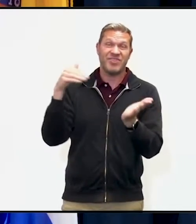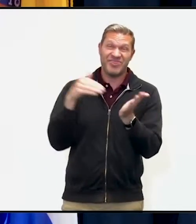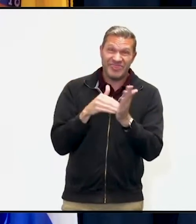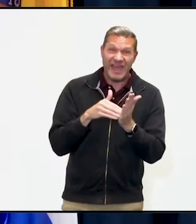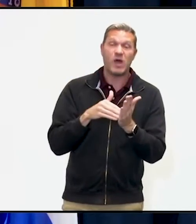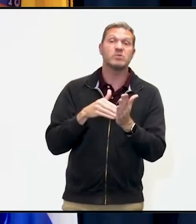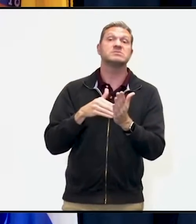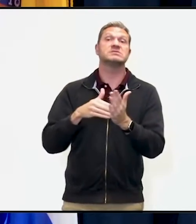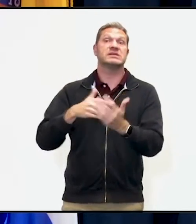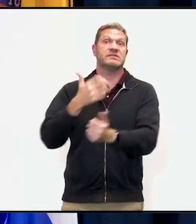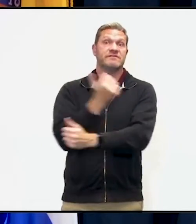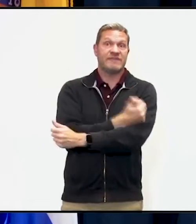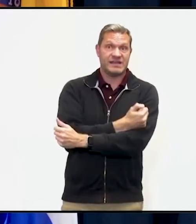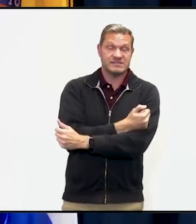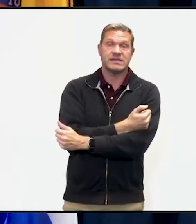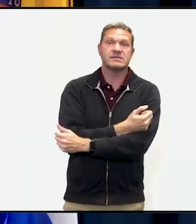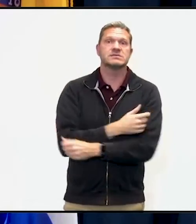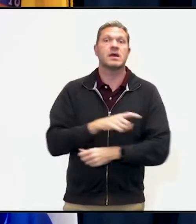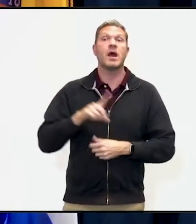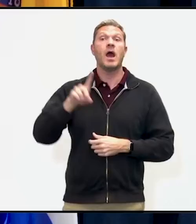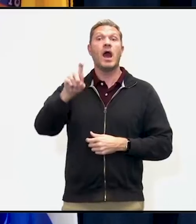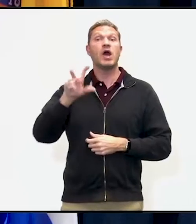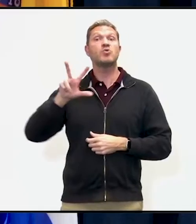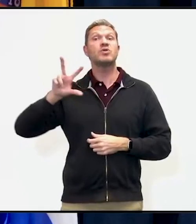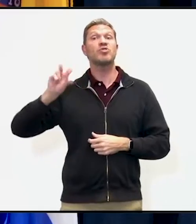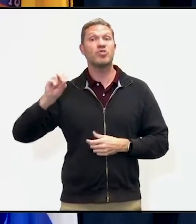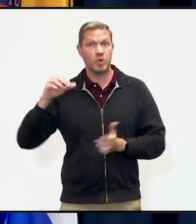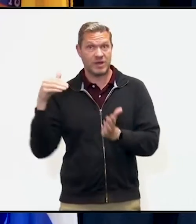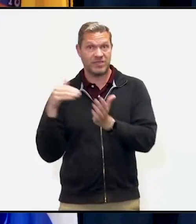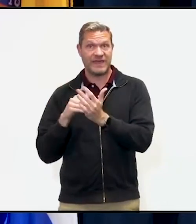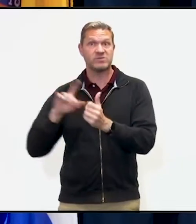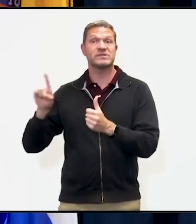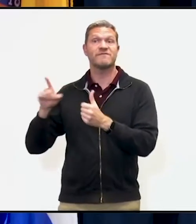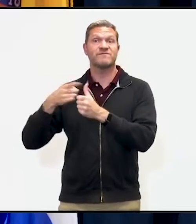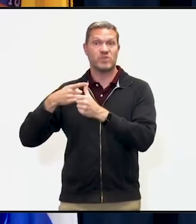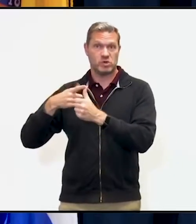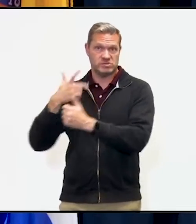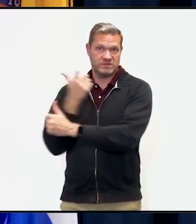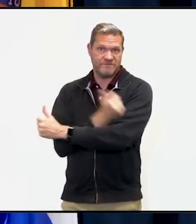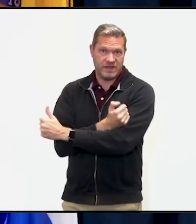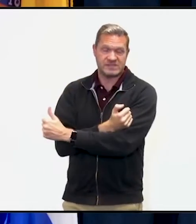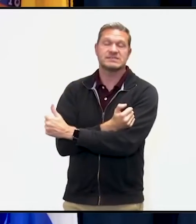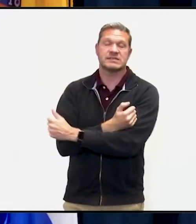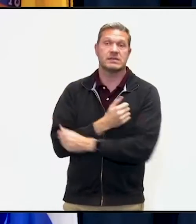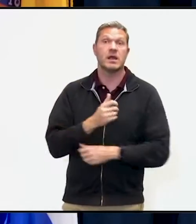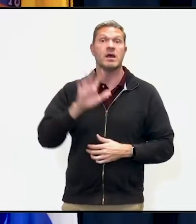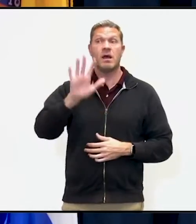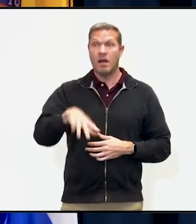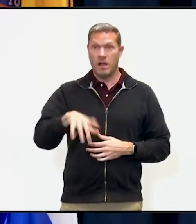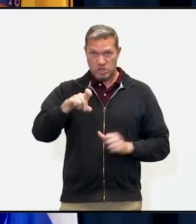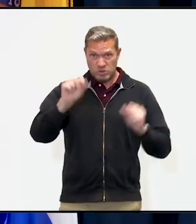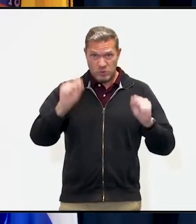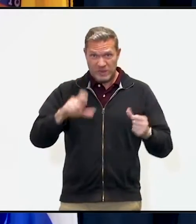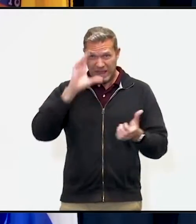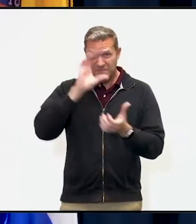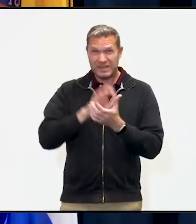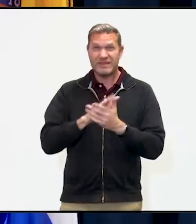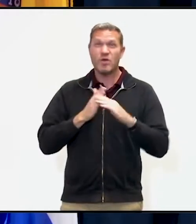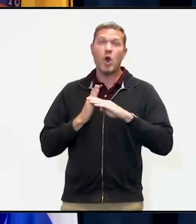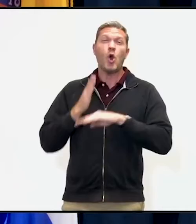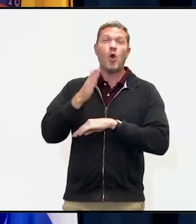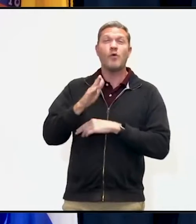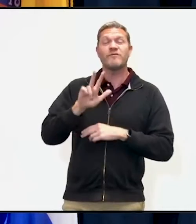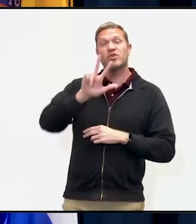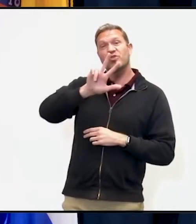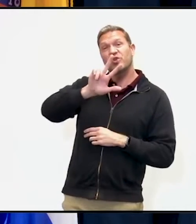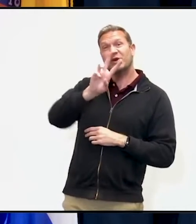Of these, 130,000 have been first doses and if you can believe this, over 36 percent of